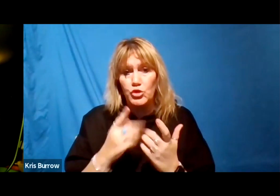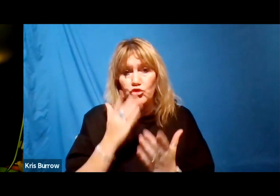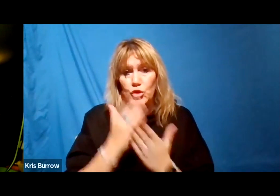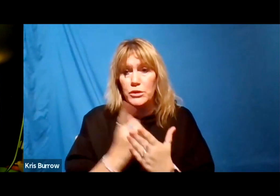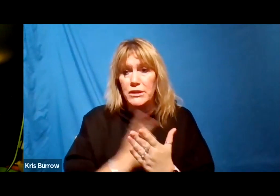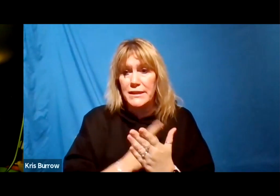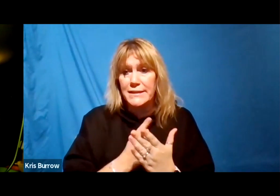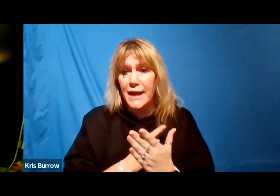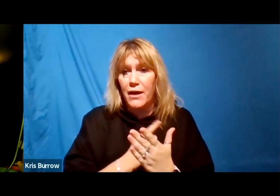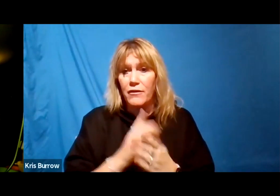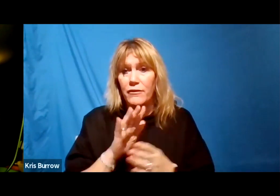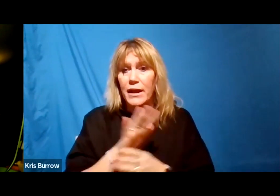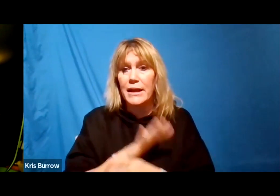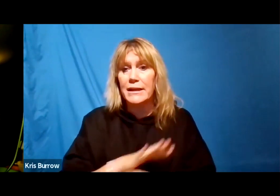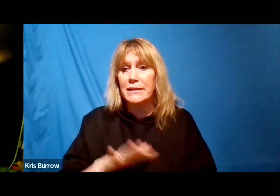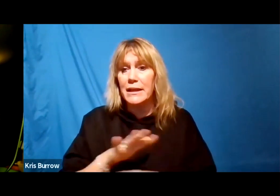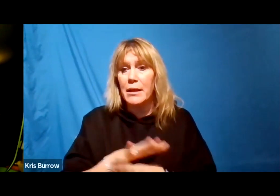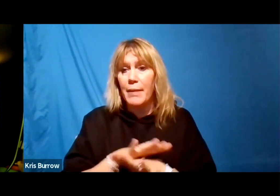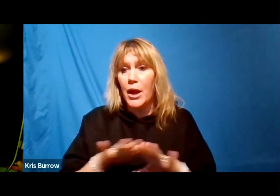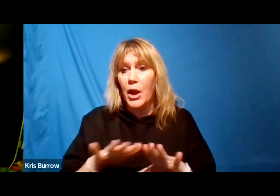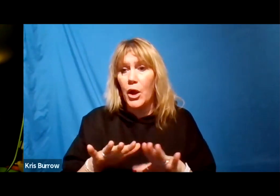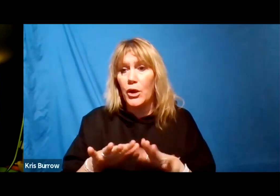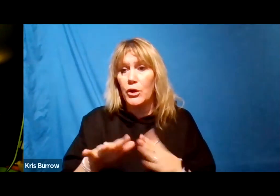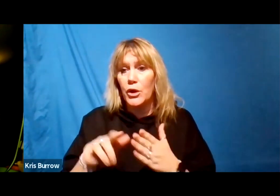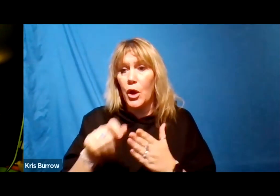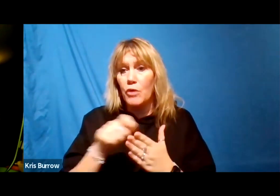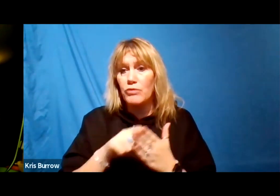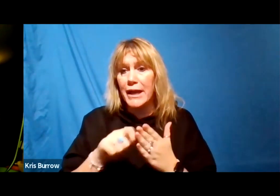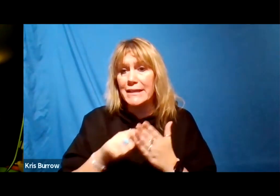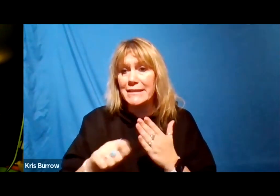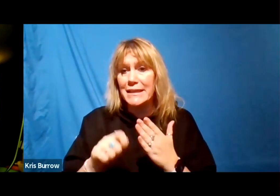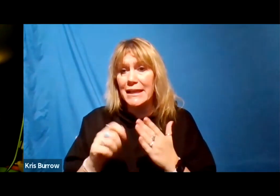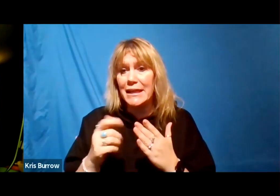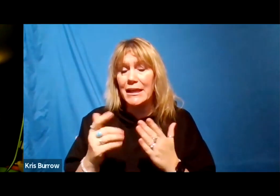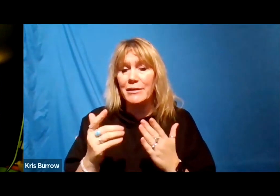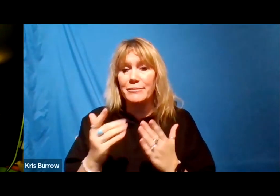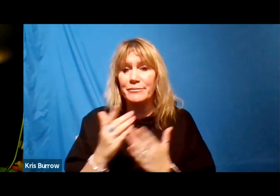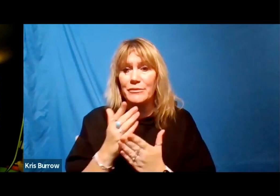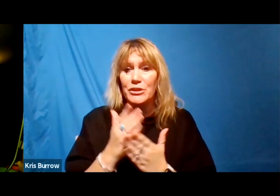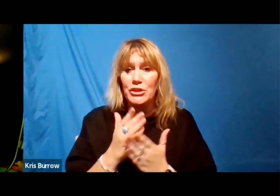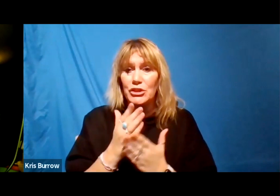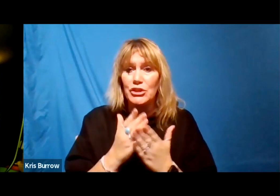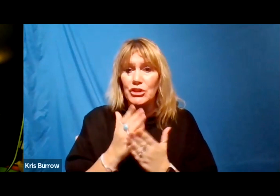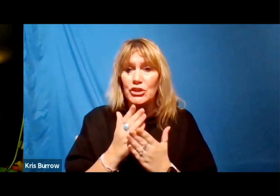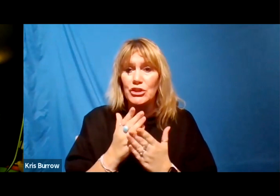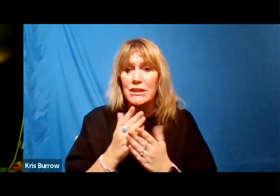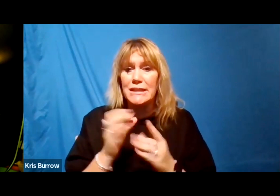No headdress for me, charity shop